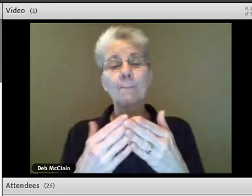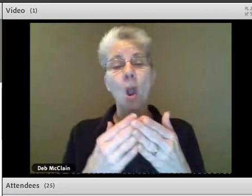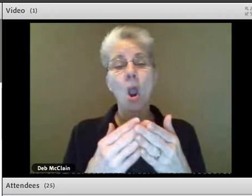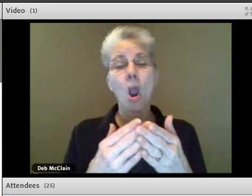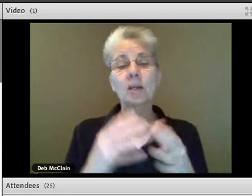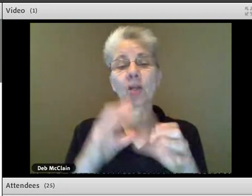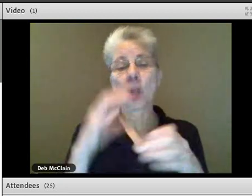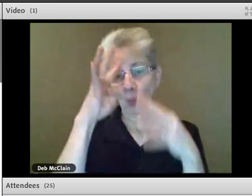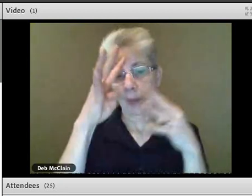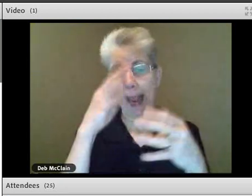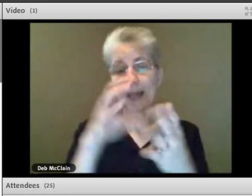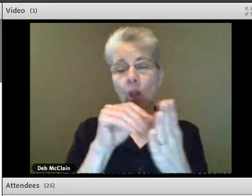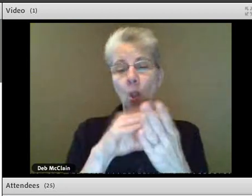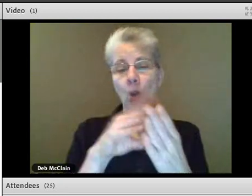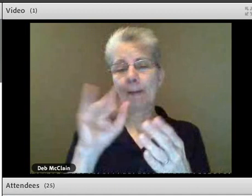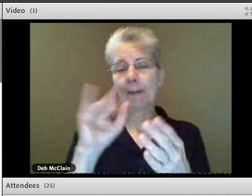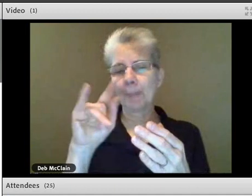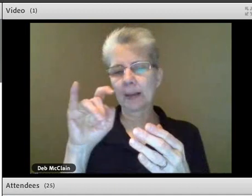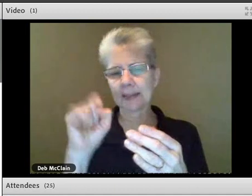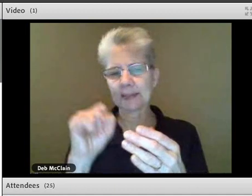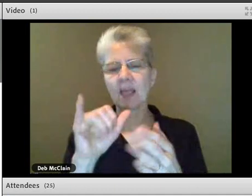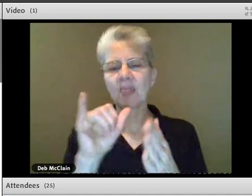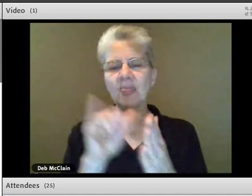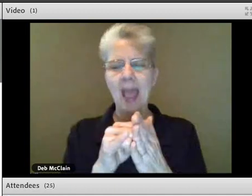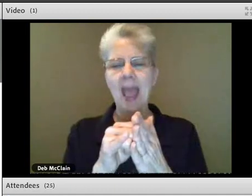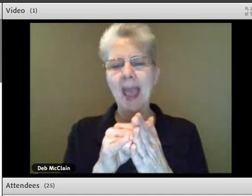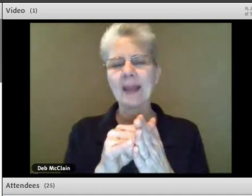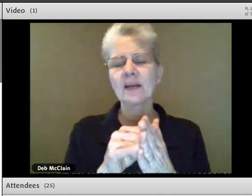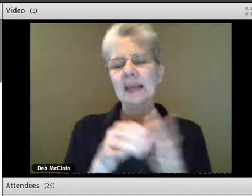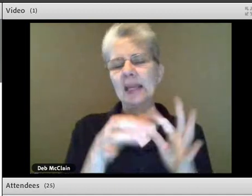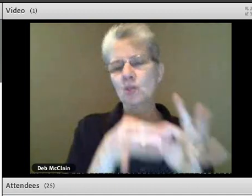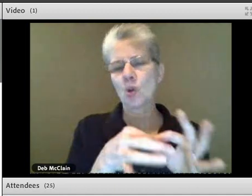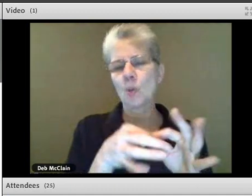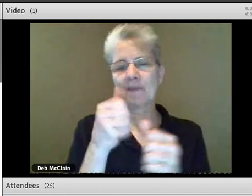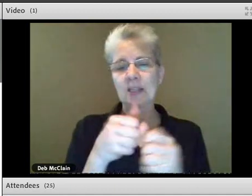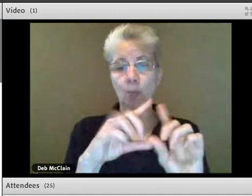so in terms of each department,